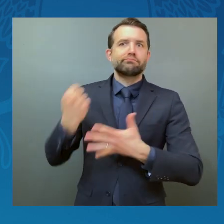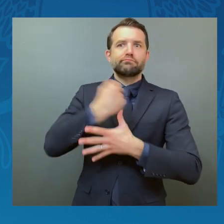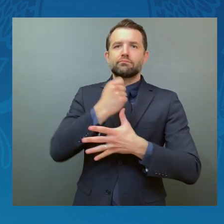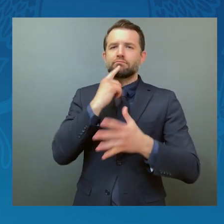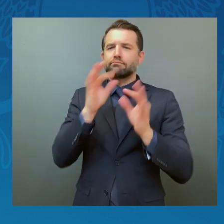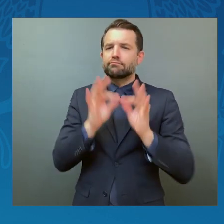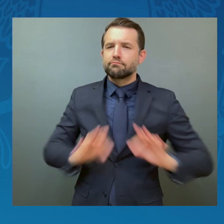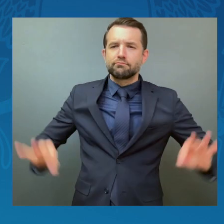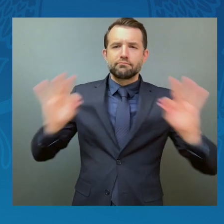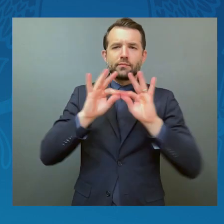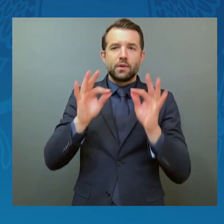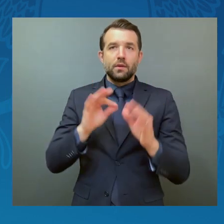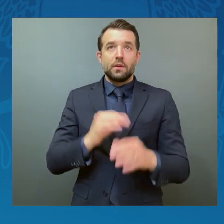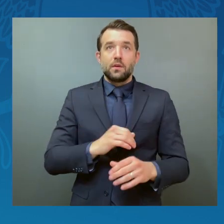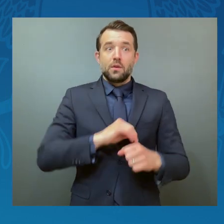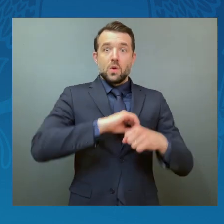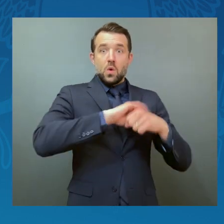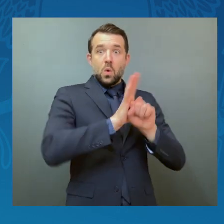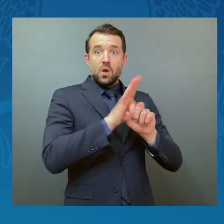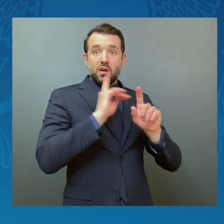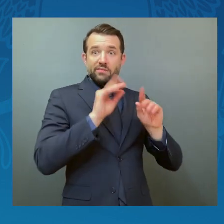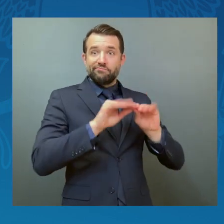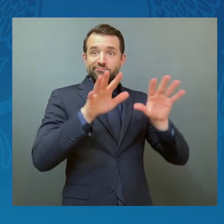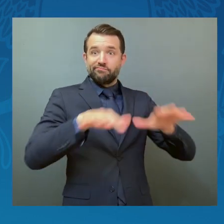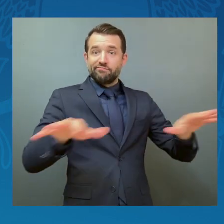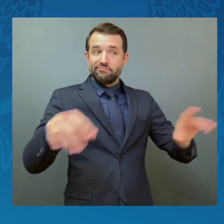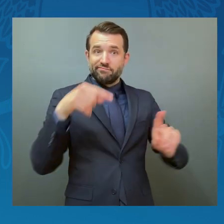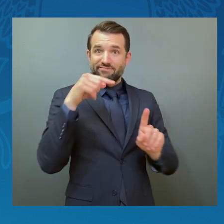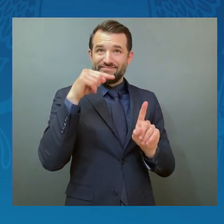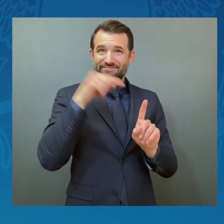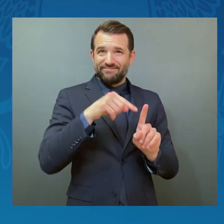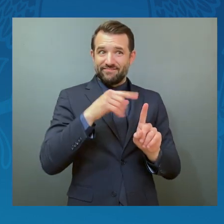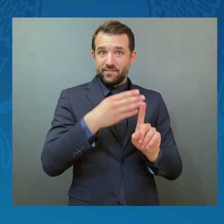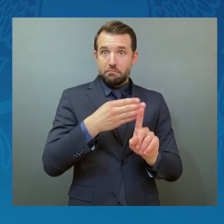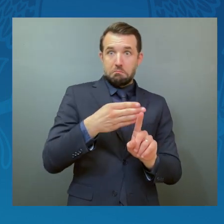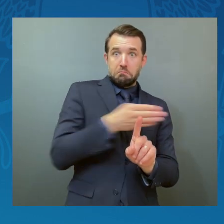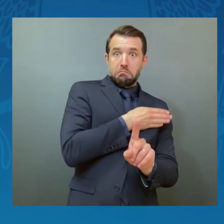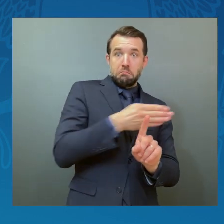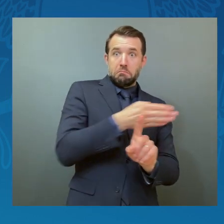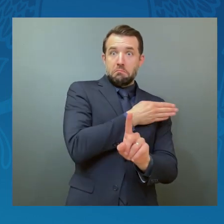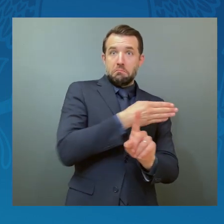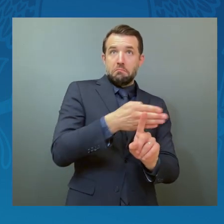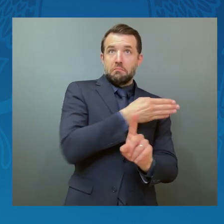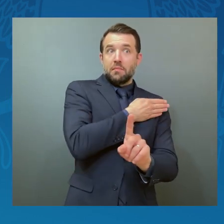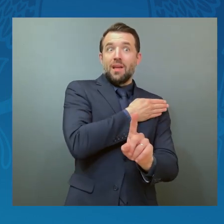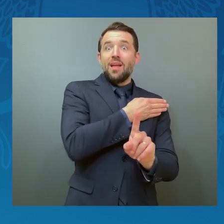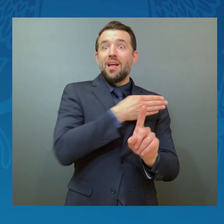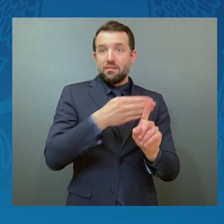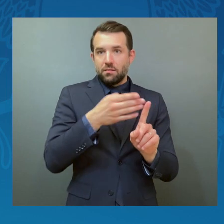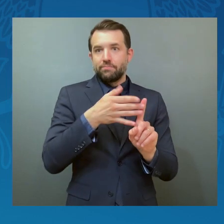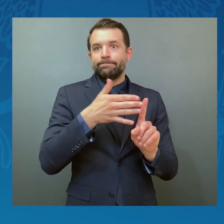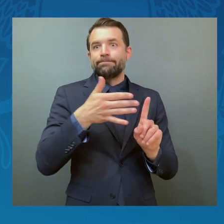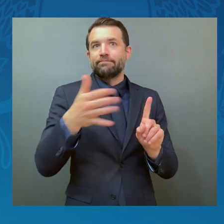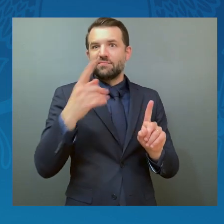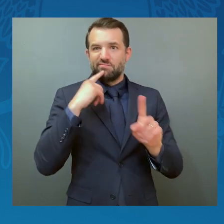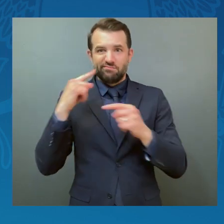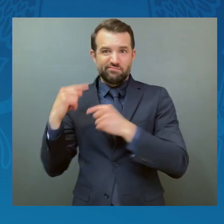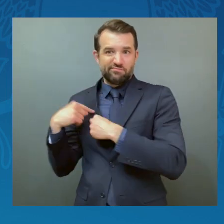First and foremost, that means providing world class healthcare for veterans during this challenging time.